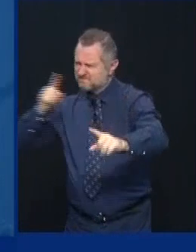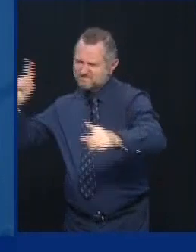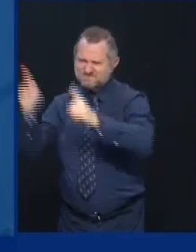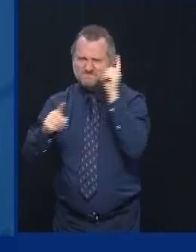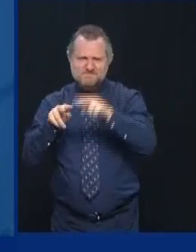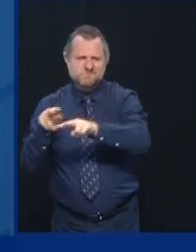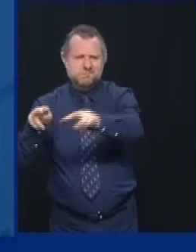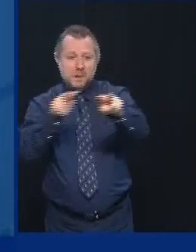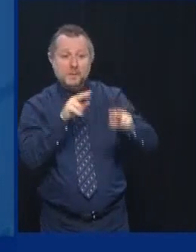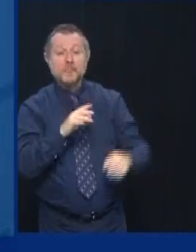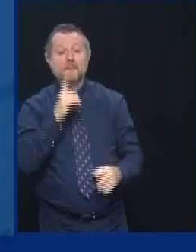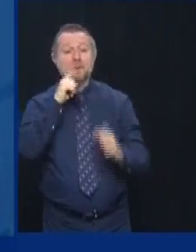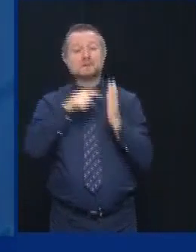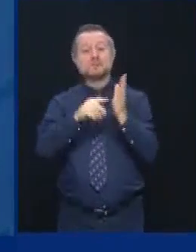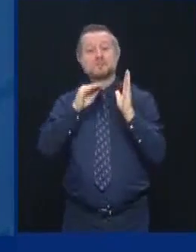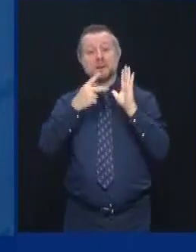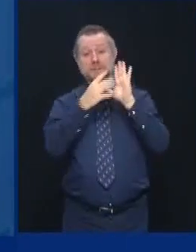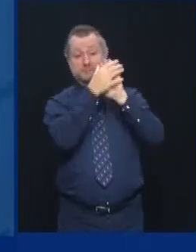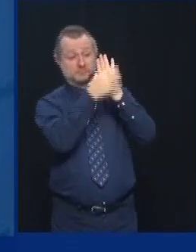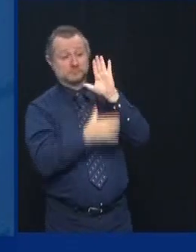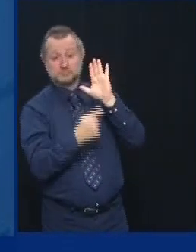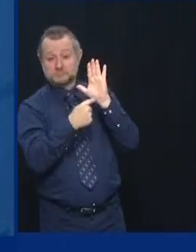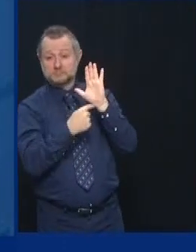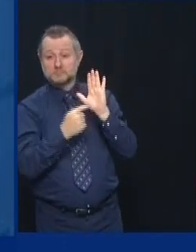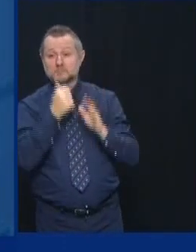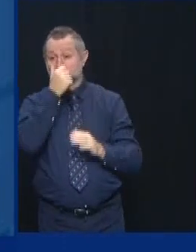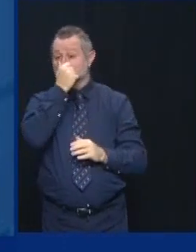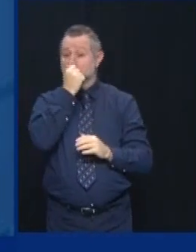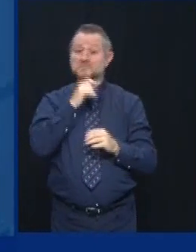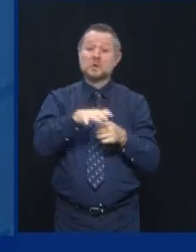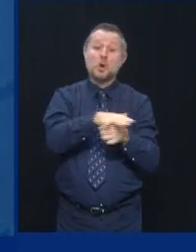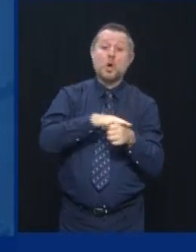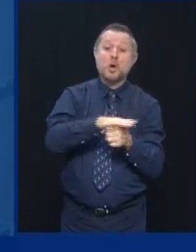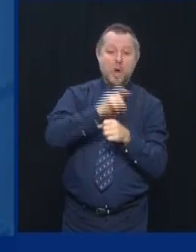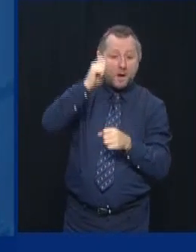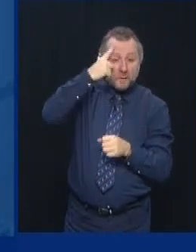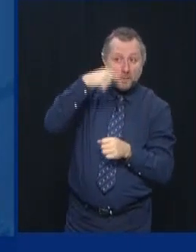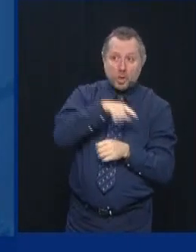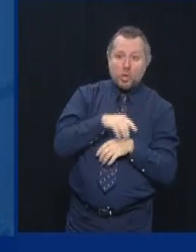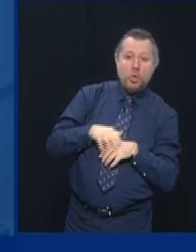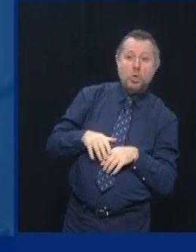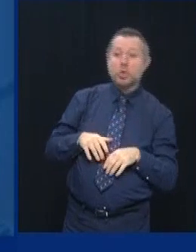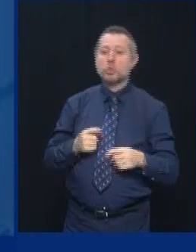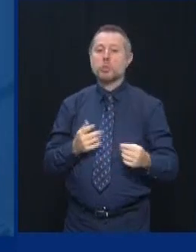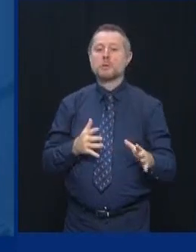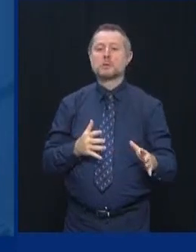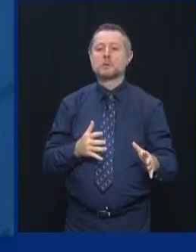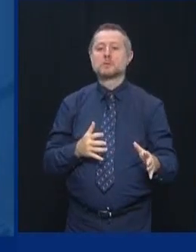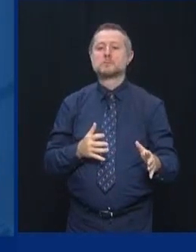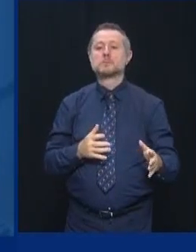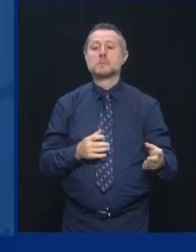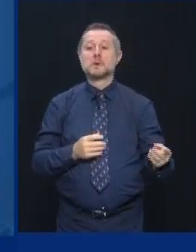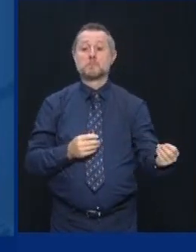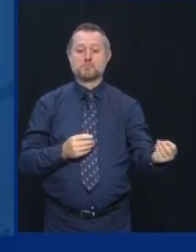THE ENFORCEMENT OVERSIGHT IN ALL THE HOTSPOT CLUSTERS.